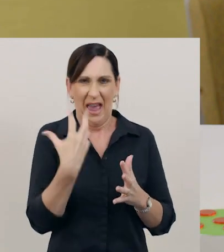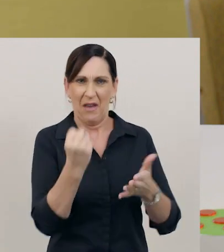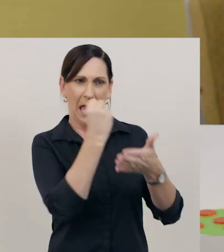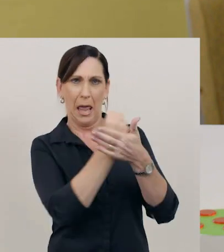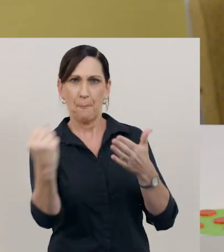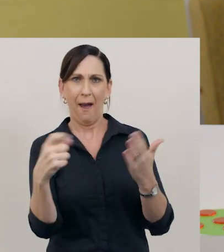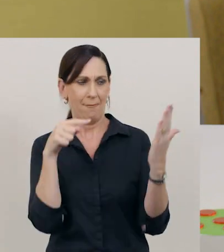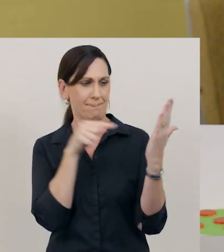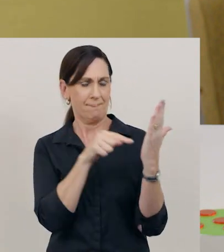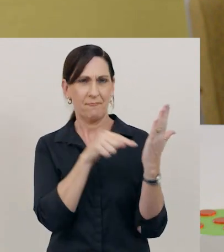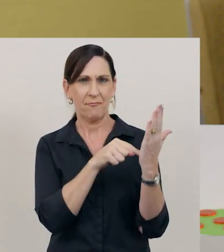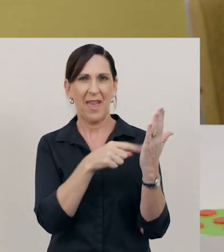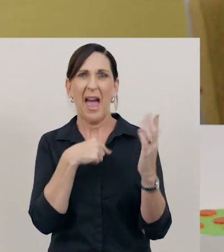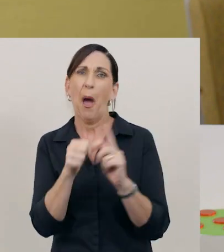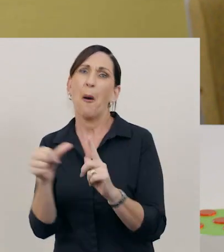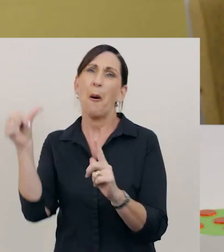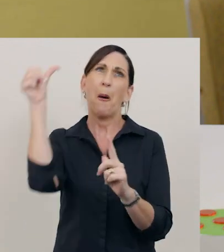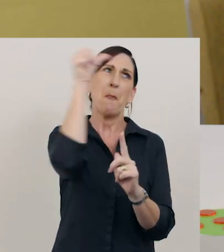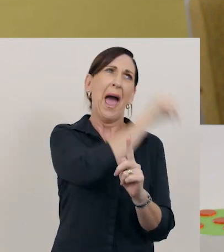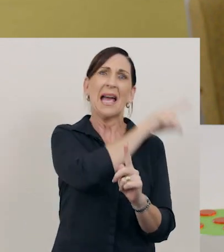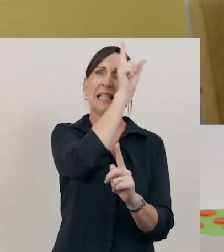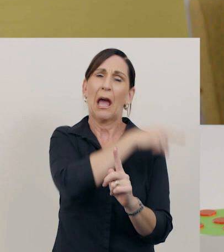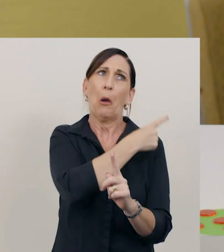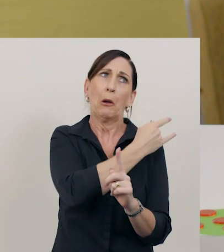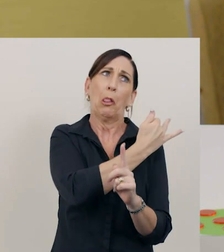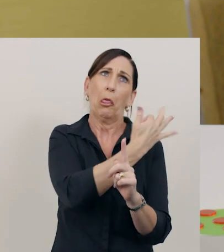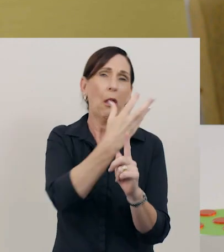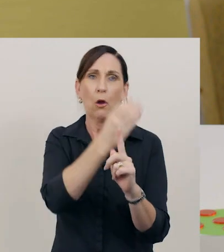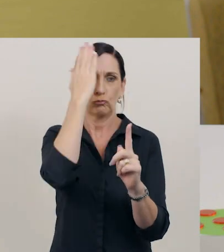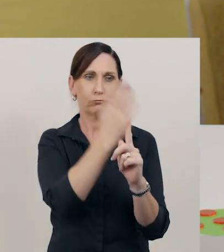without having to re-count all of the numbers again.